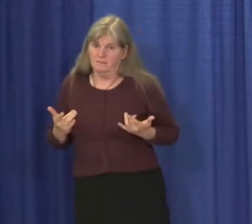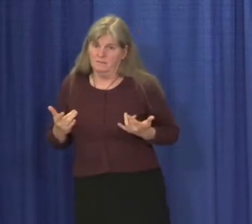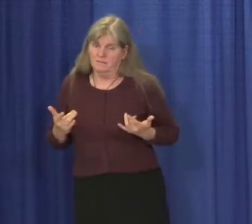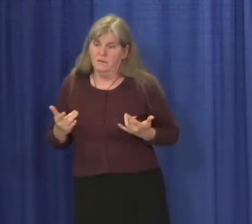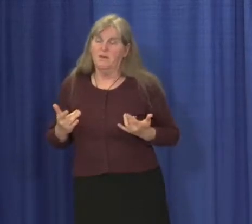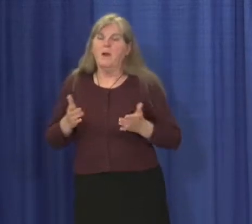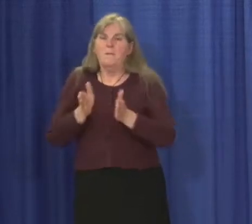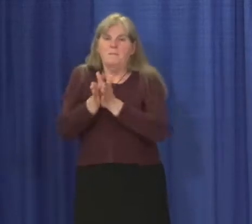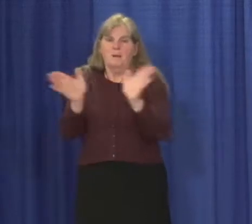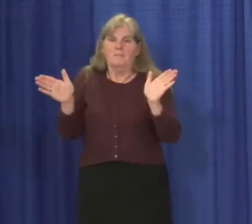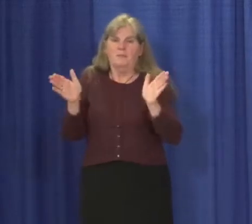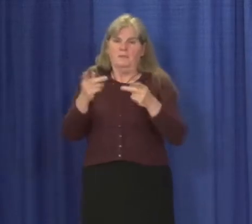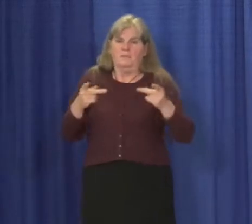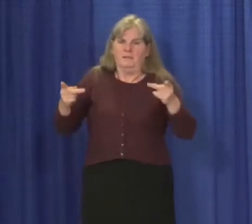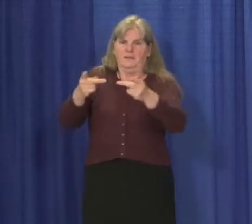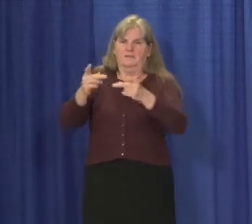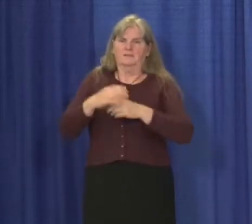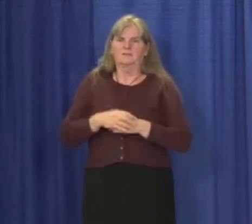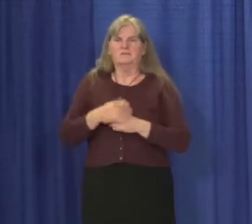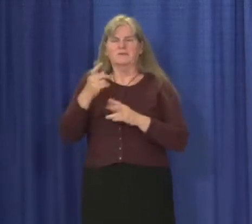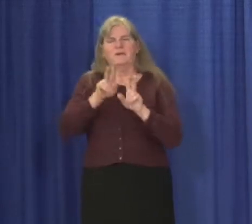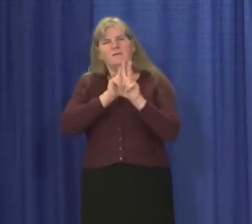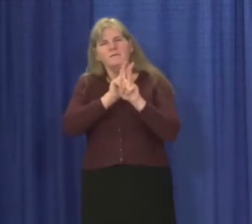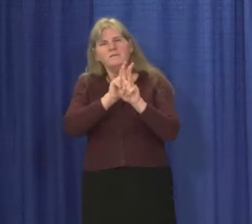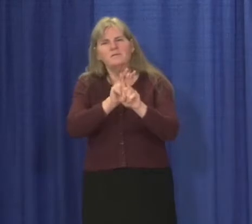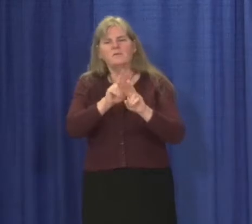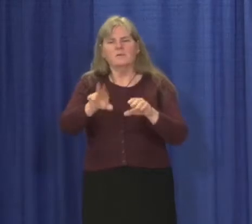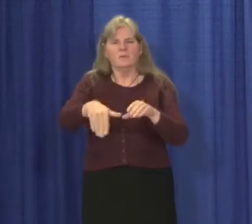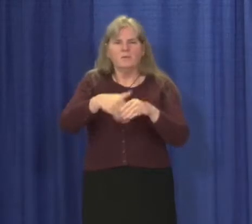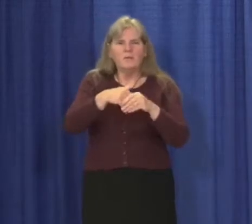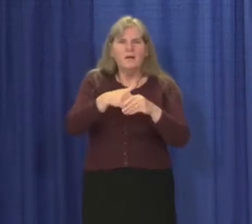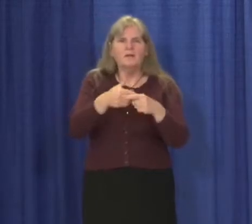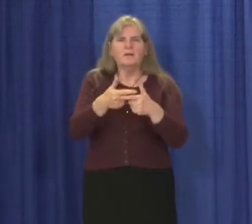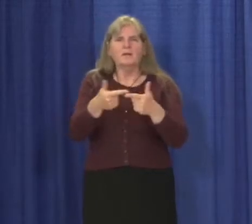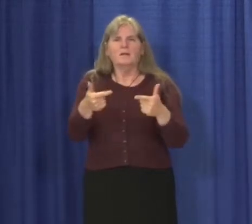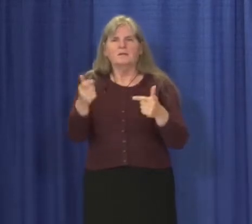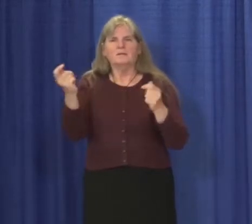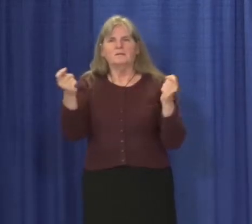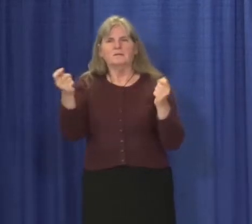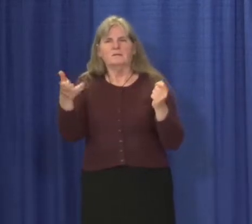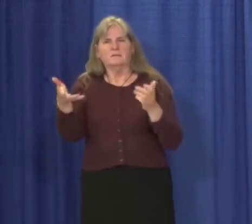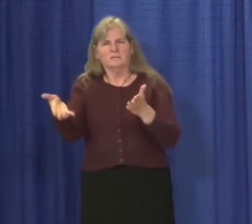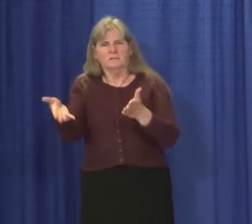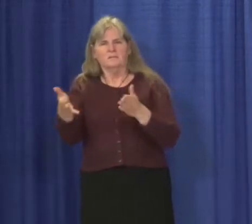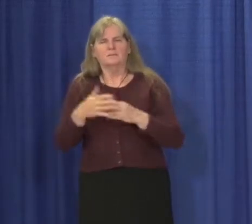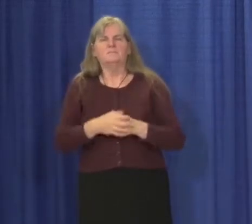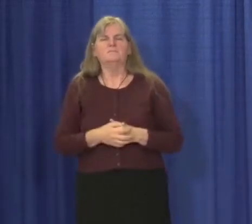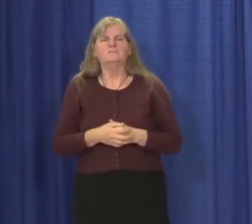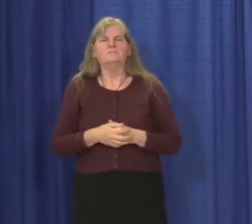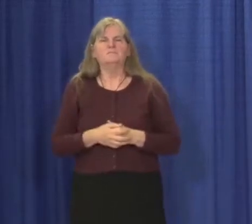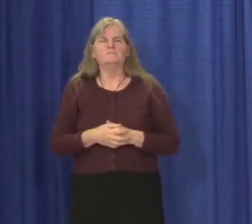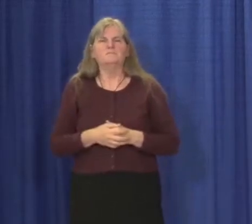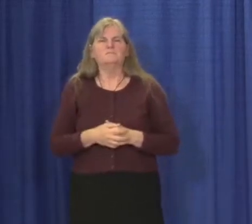in public settings funerals weddings and other ceremonies.